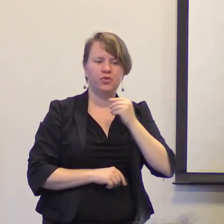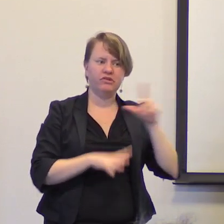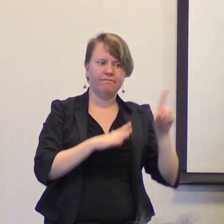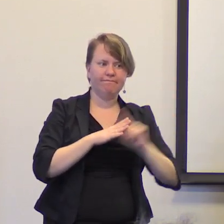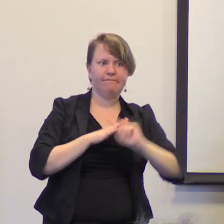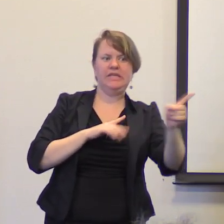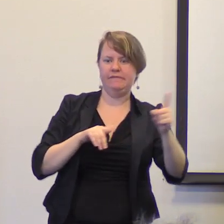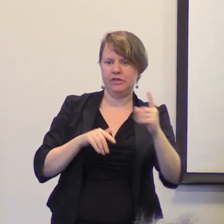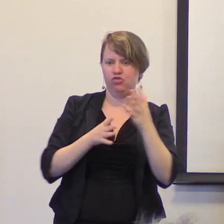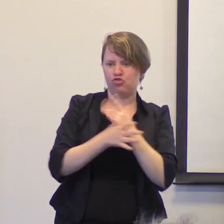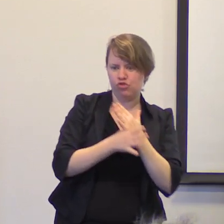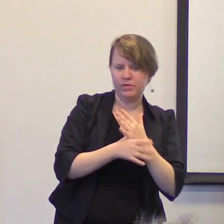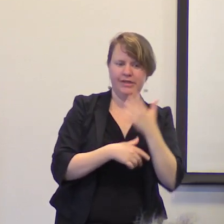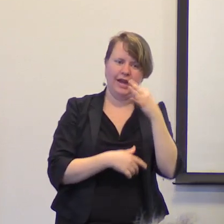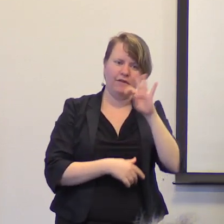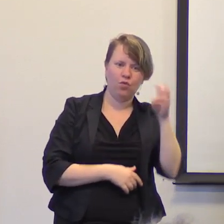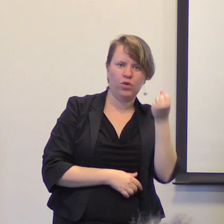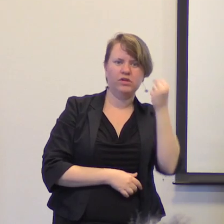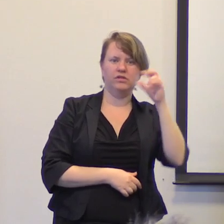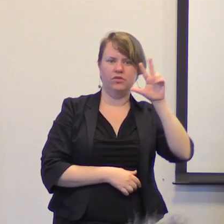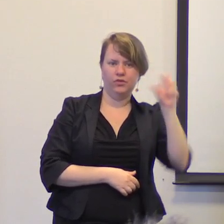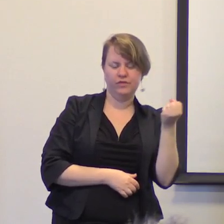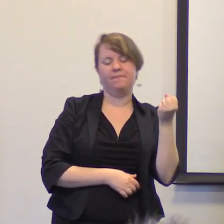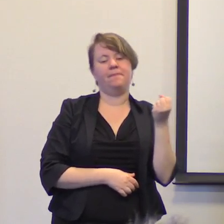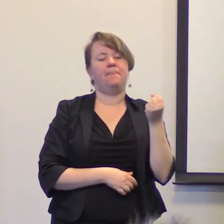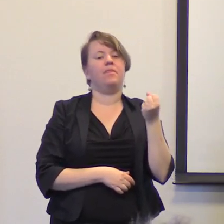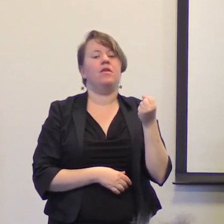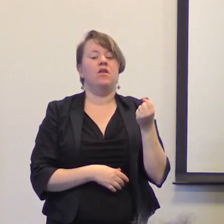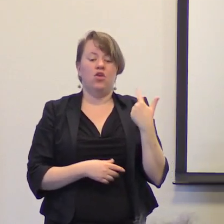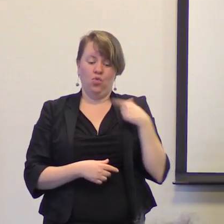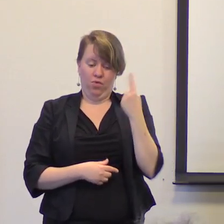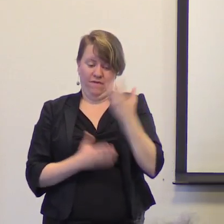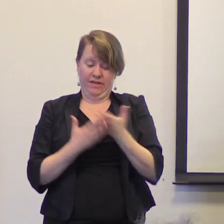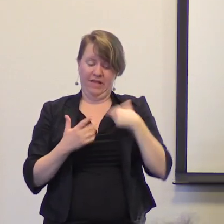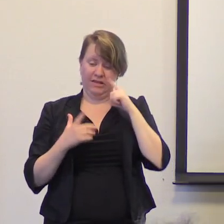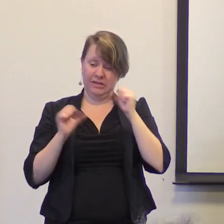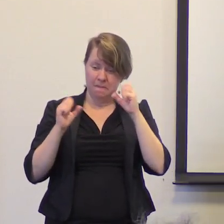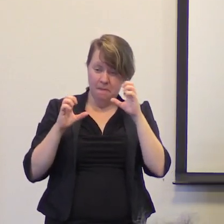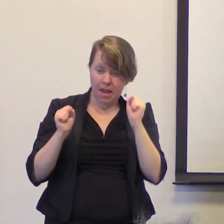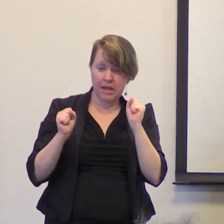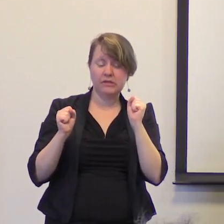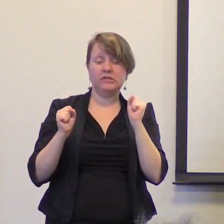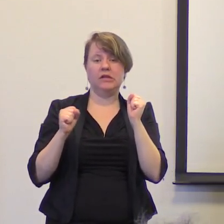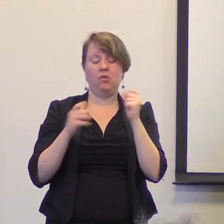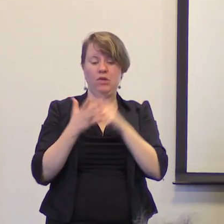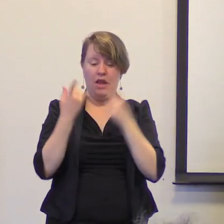1930s and 1940s. One of the things that I think is pretty amazing is what's happening in the country now, and